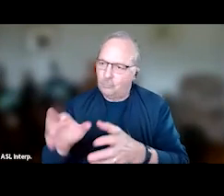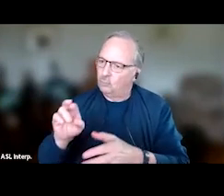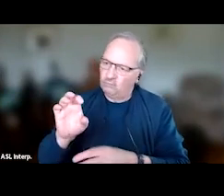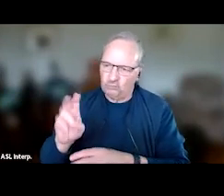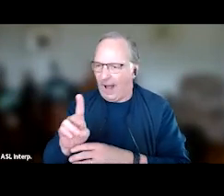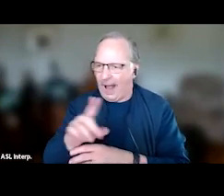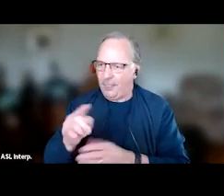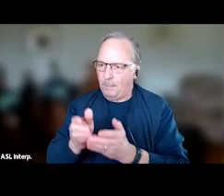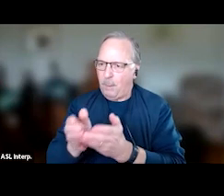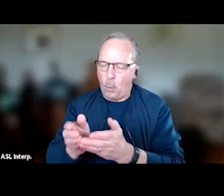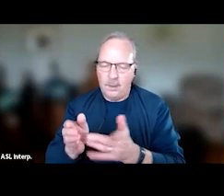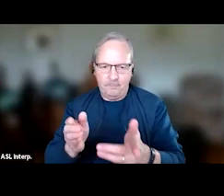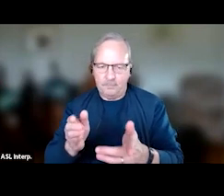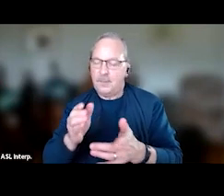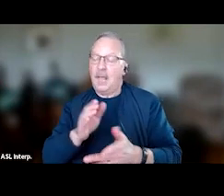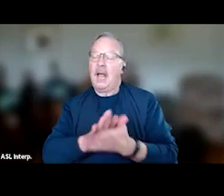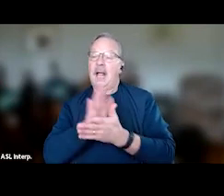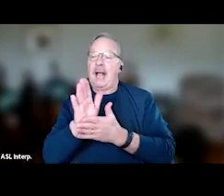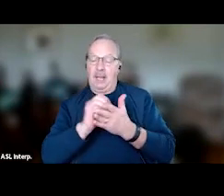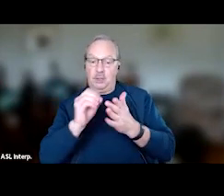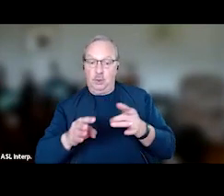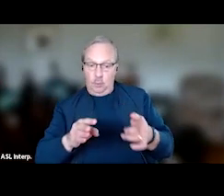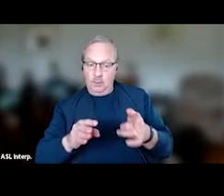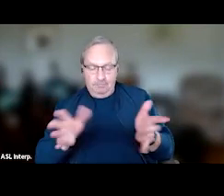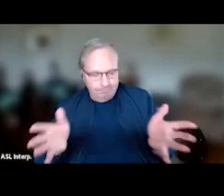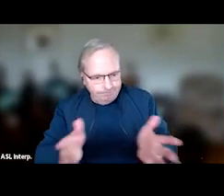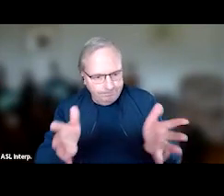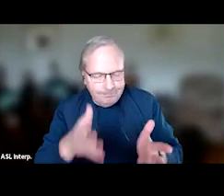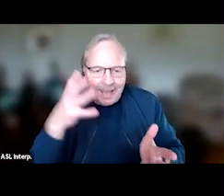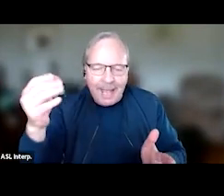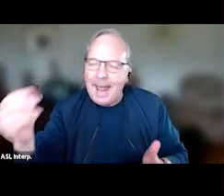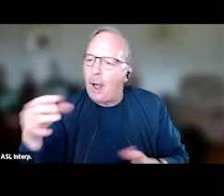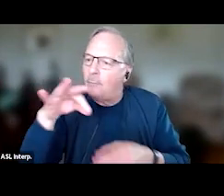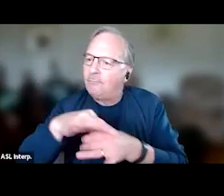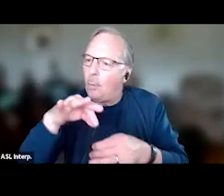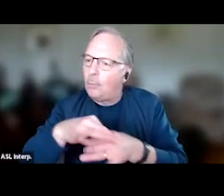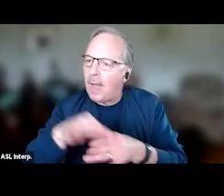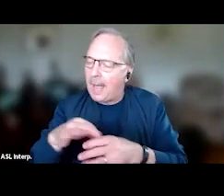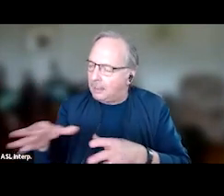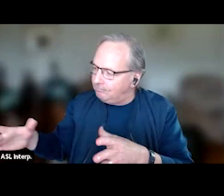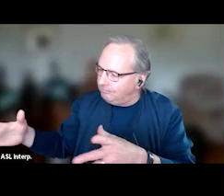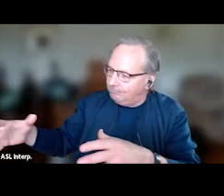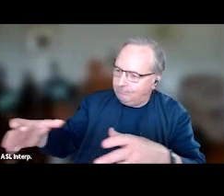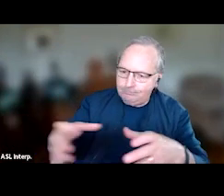for college students and young adults to get out and vote. I assembled a team of four volunteers.